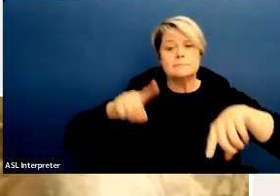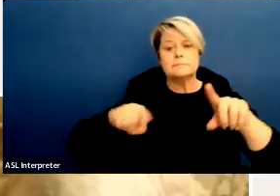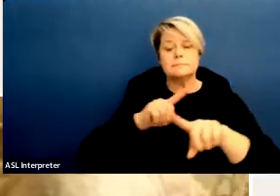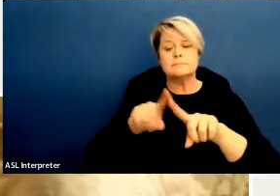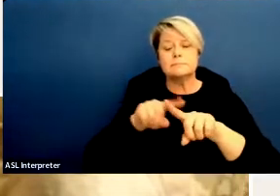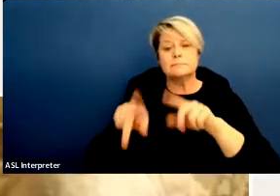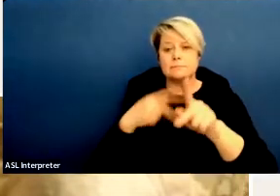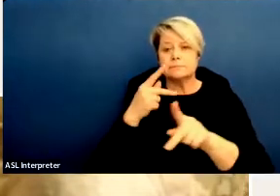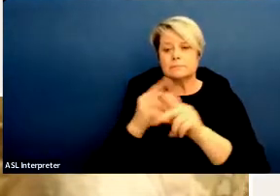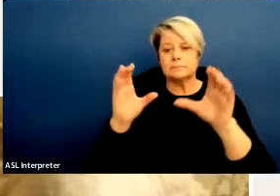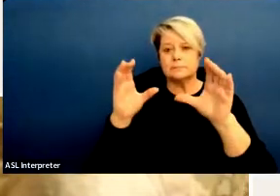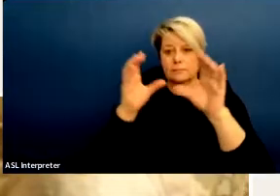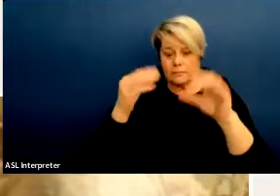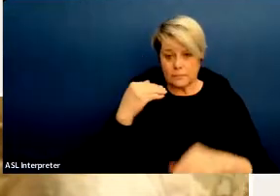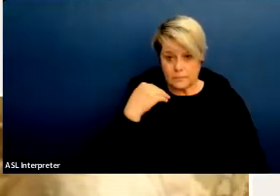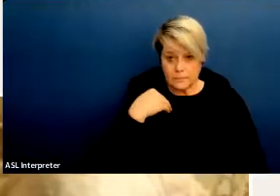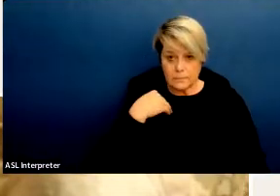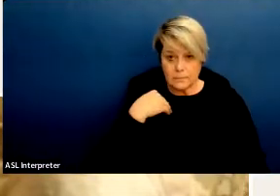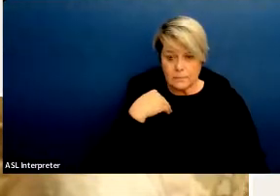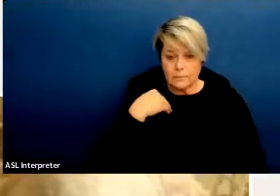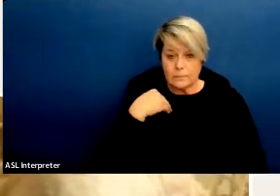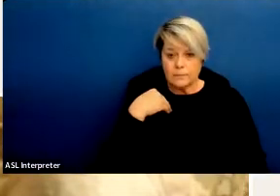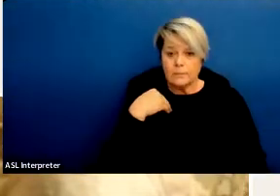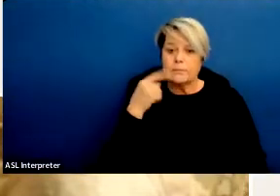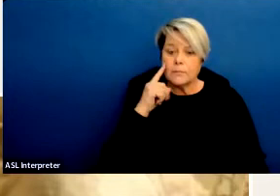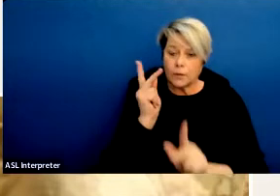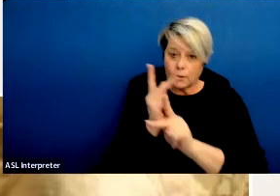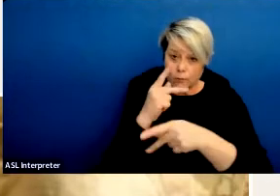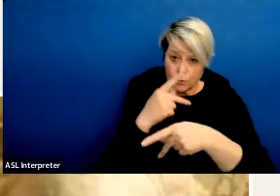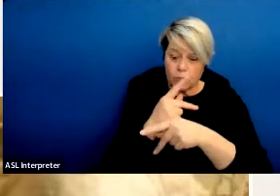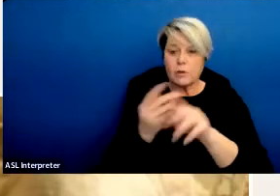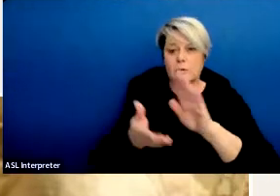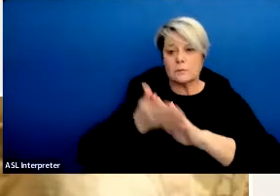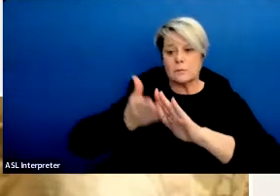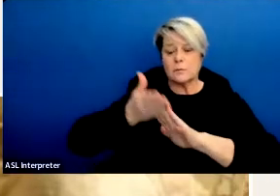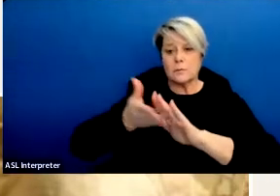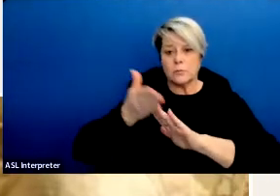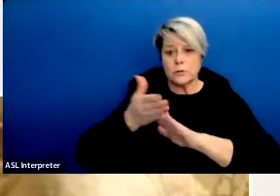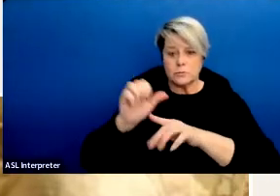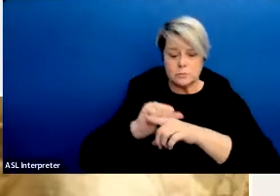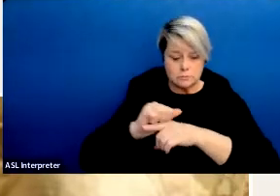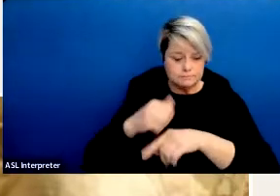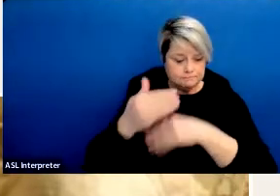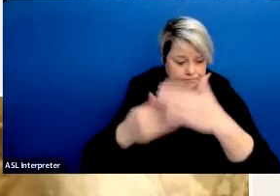curriculum and so forth. As I'm sure this audience is aware there are various types of certifications